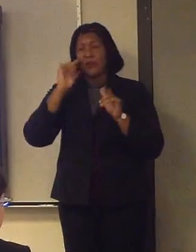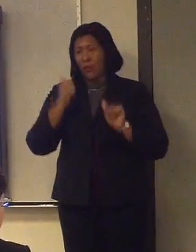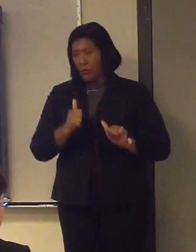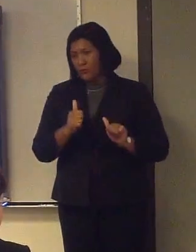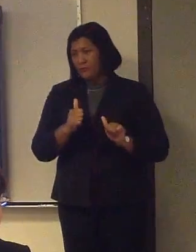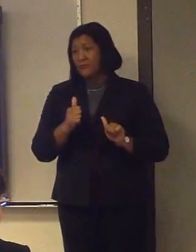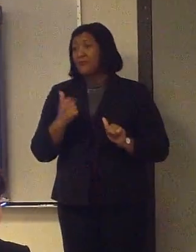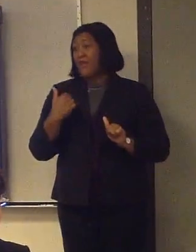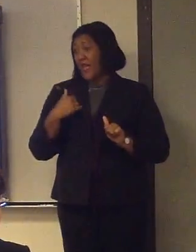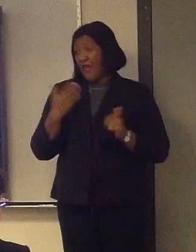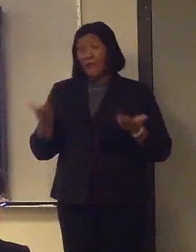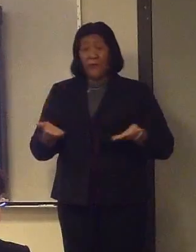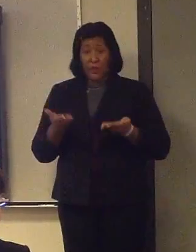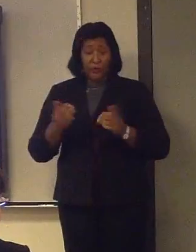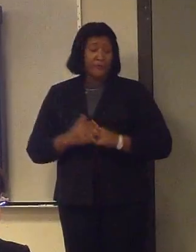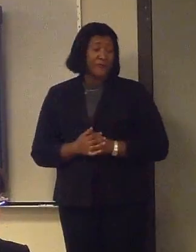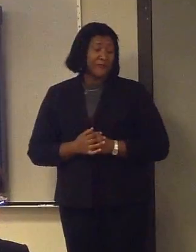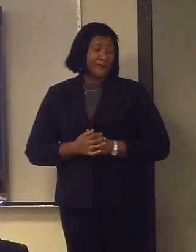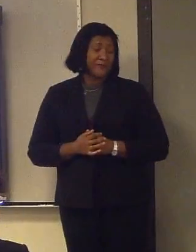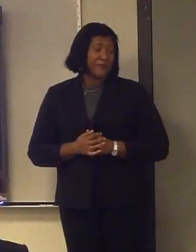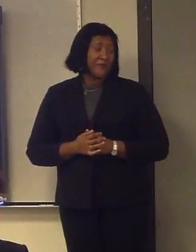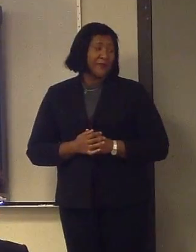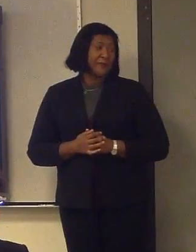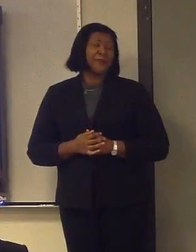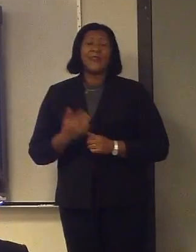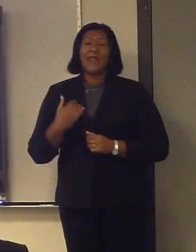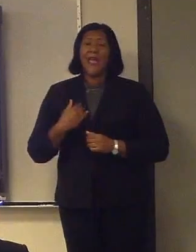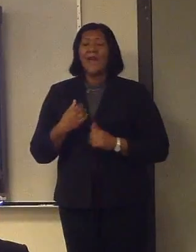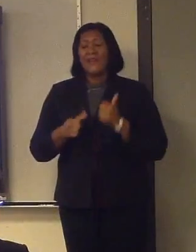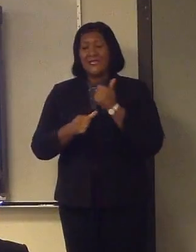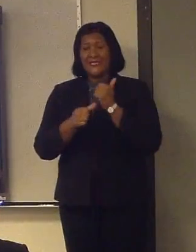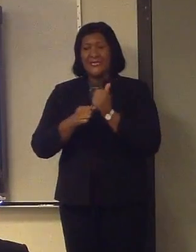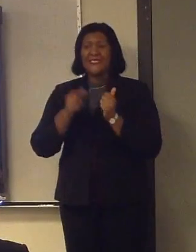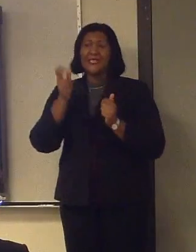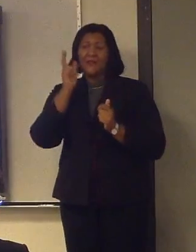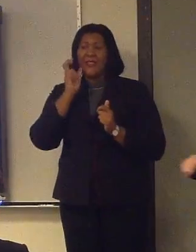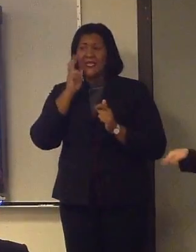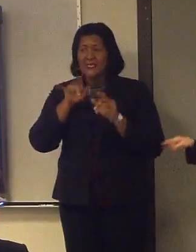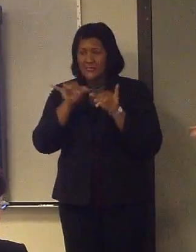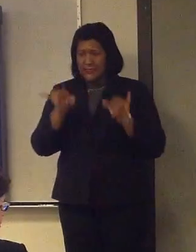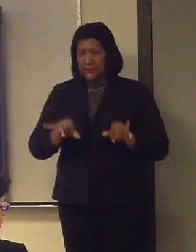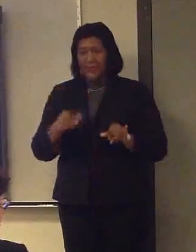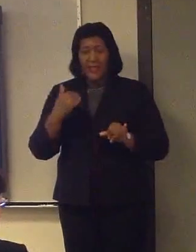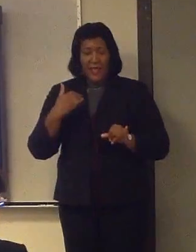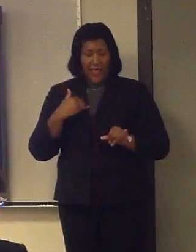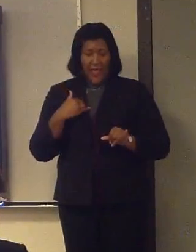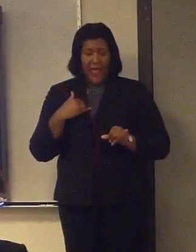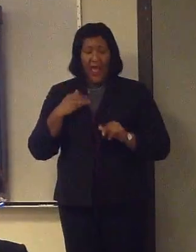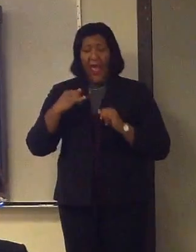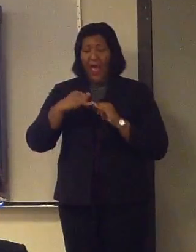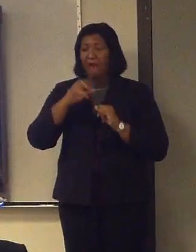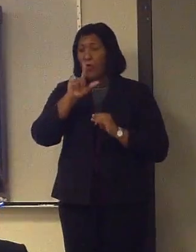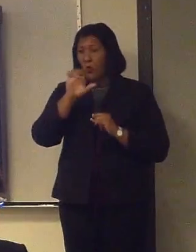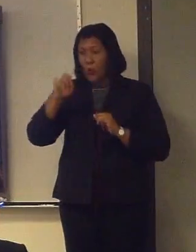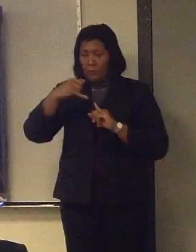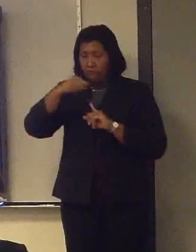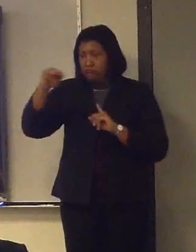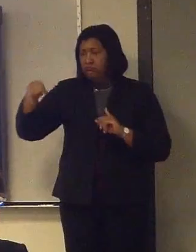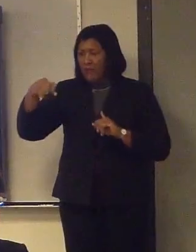them here today. The assistive listening systems. We have an induction loop in this room. I